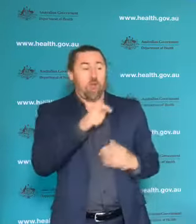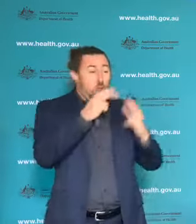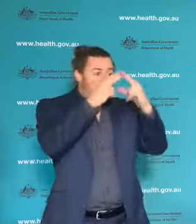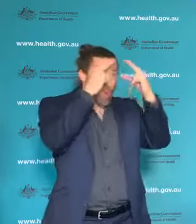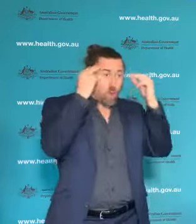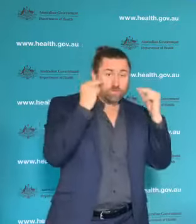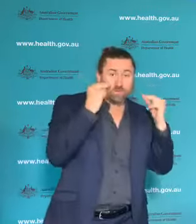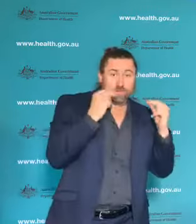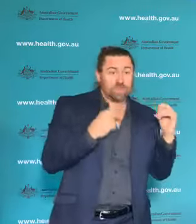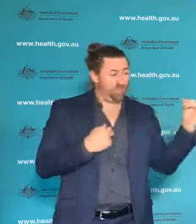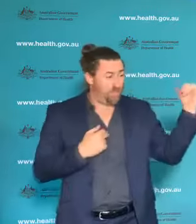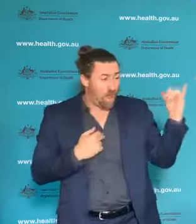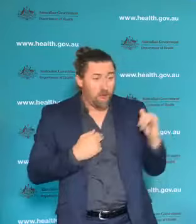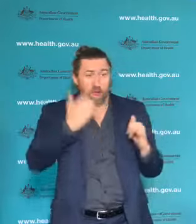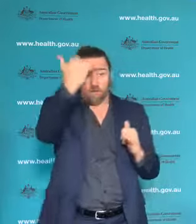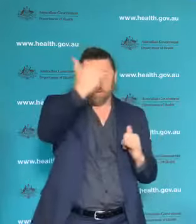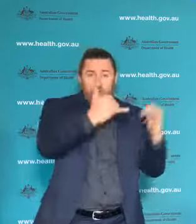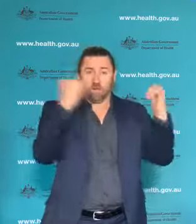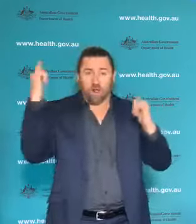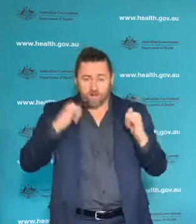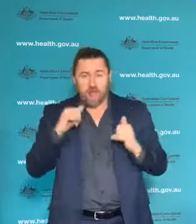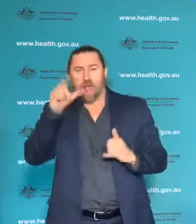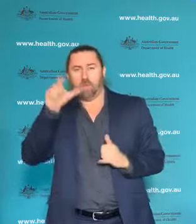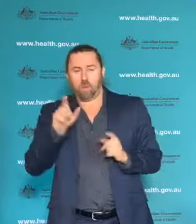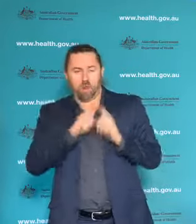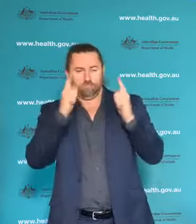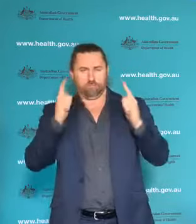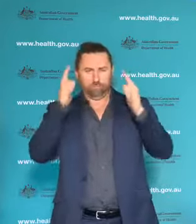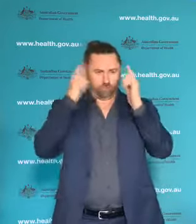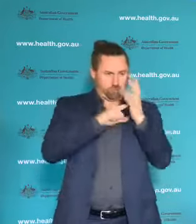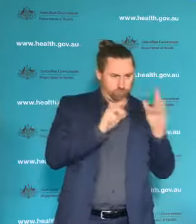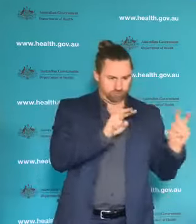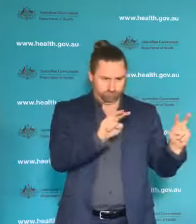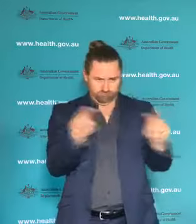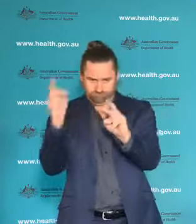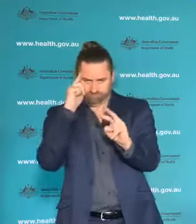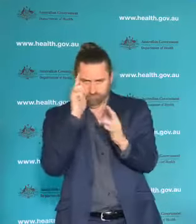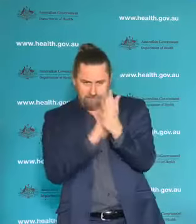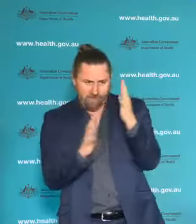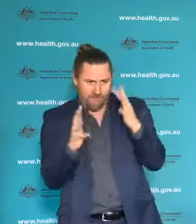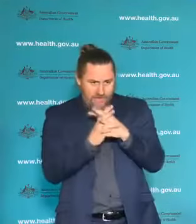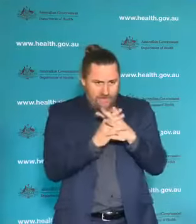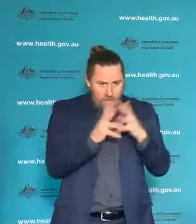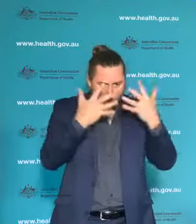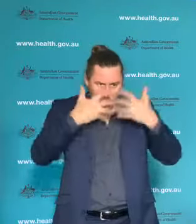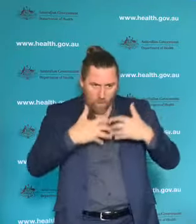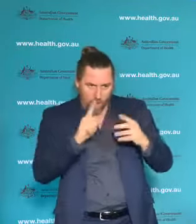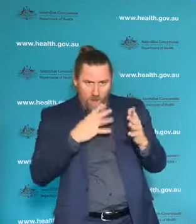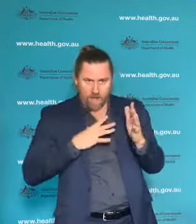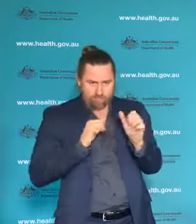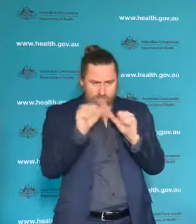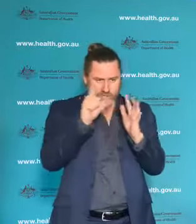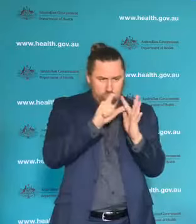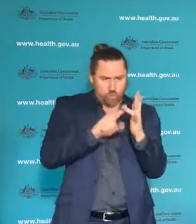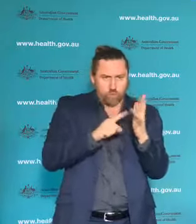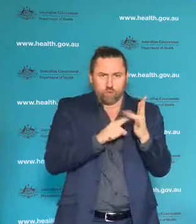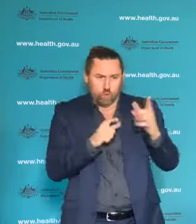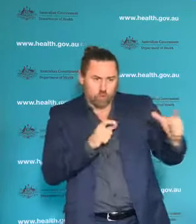from other states and territories to support the outbreaks in Victoria and work alongside their peers. This is a very strong